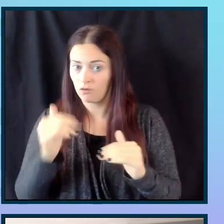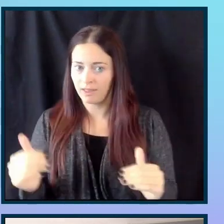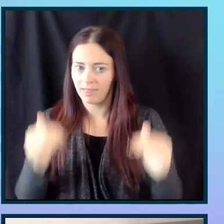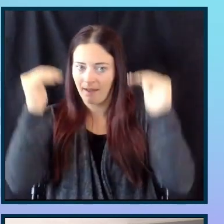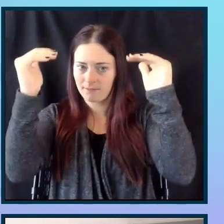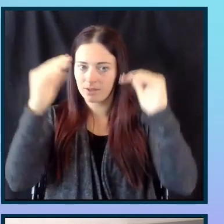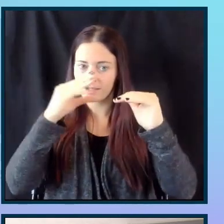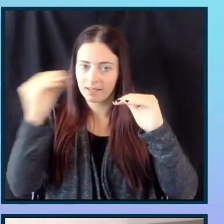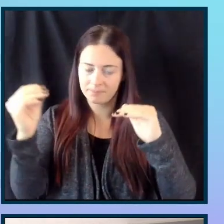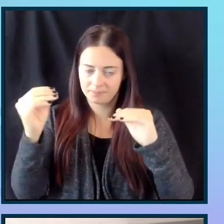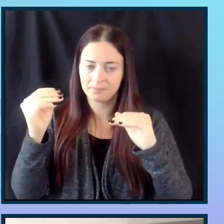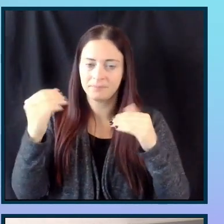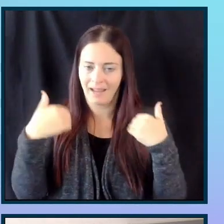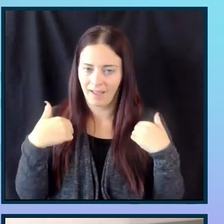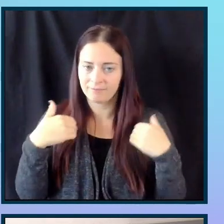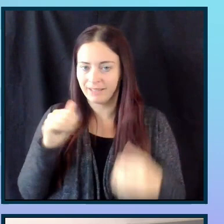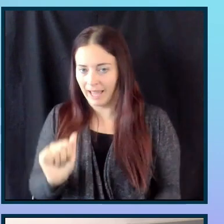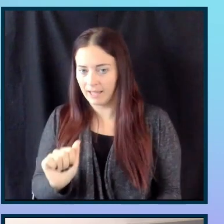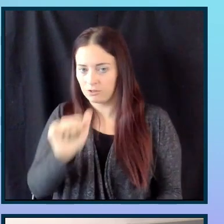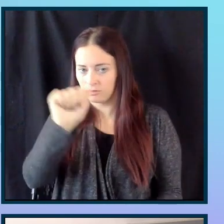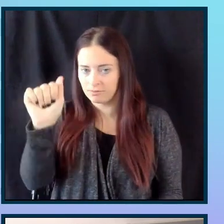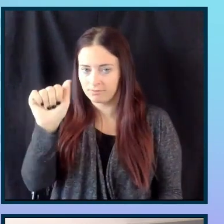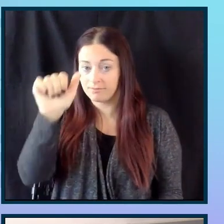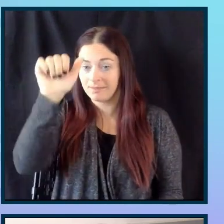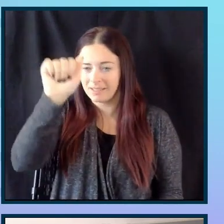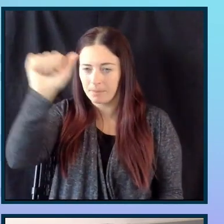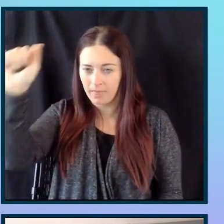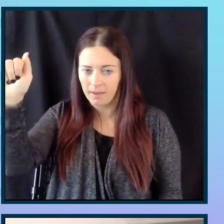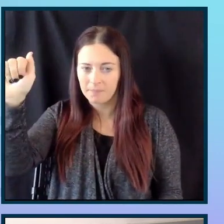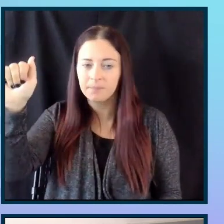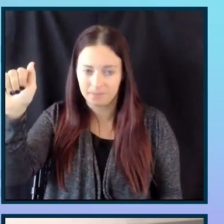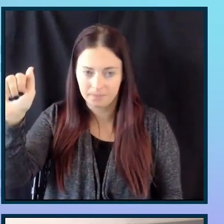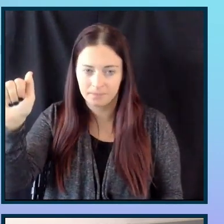Input Modalities Dragging Movement and Target Size Minimum.